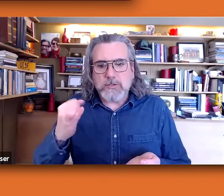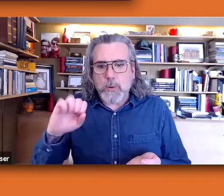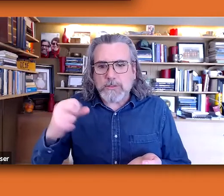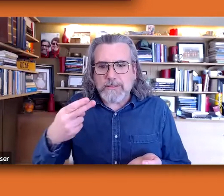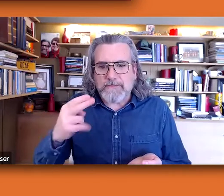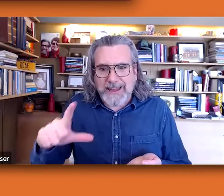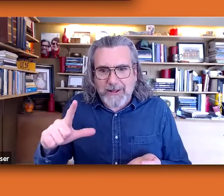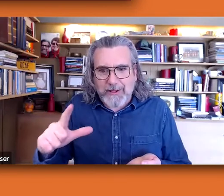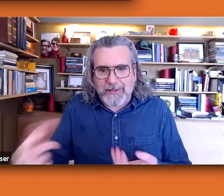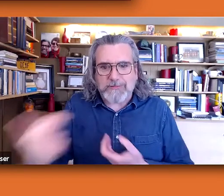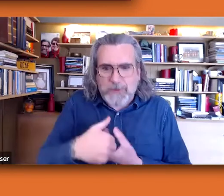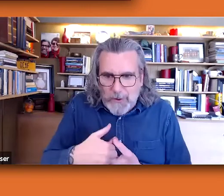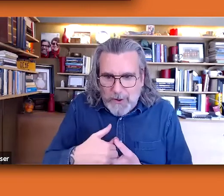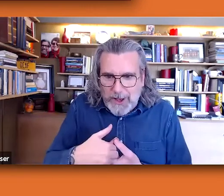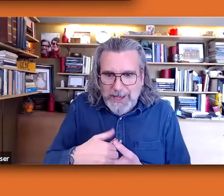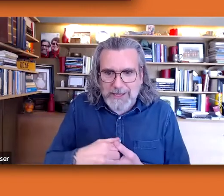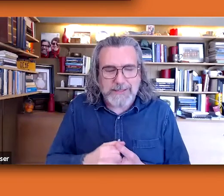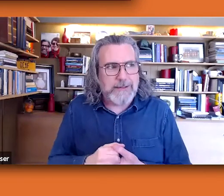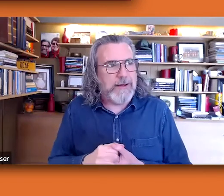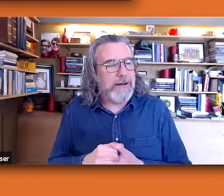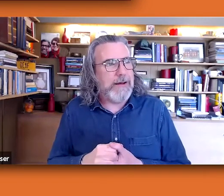Joseph Hill also joined the center.